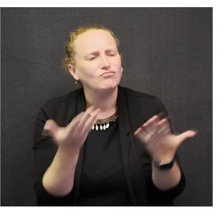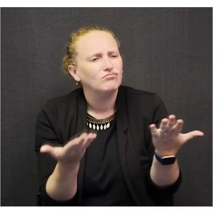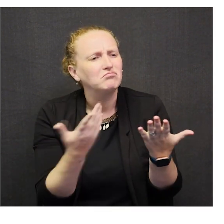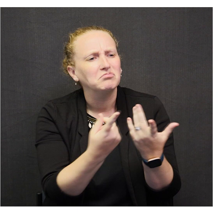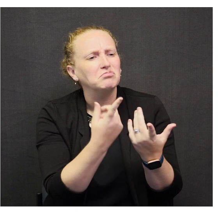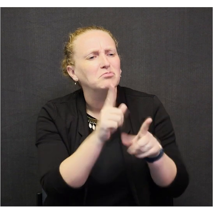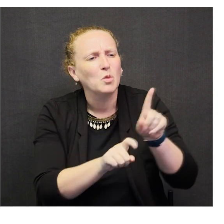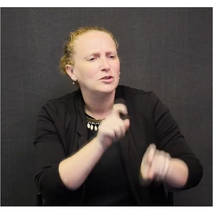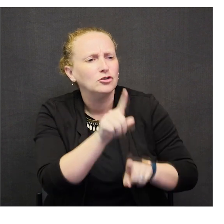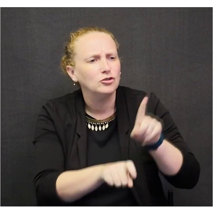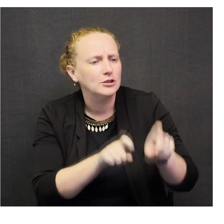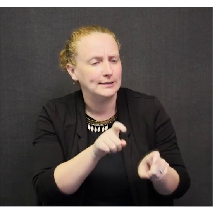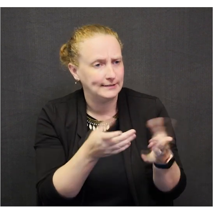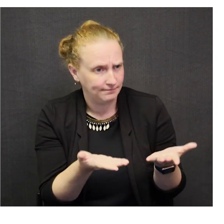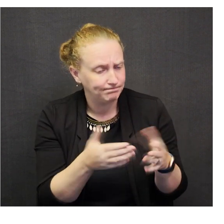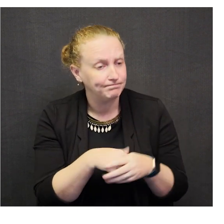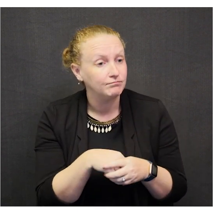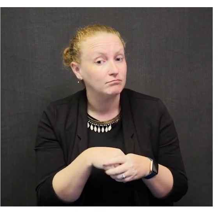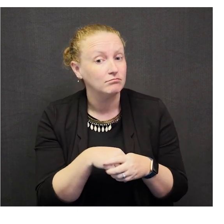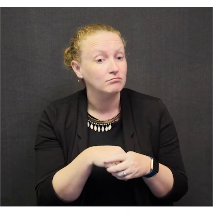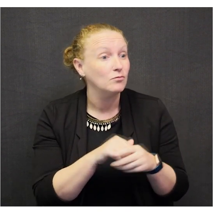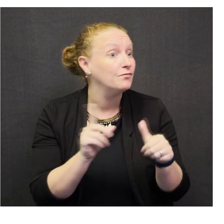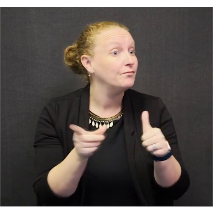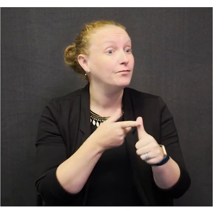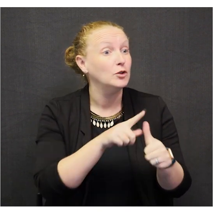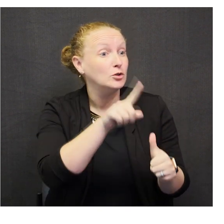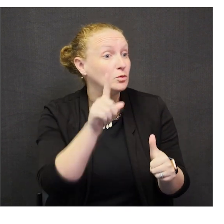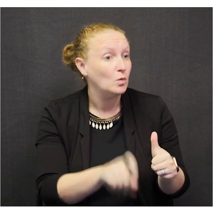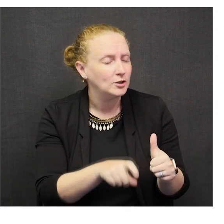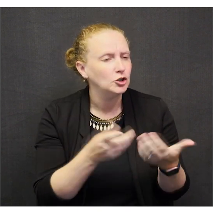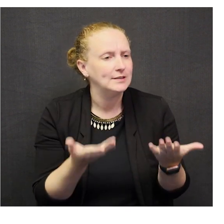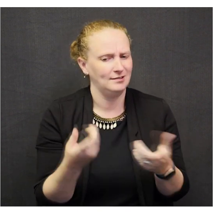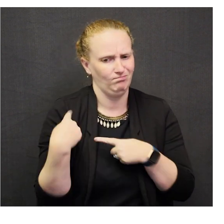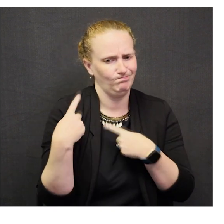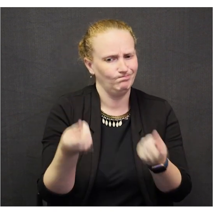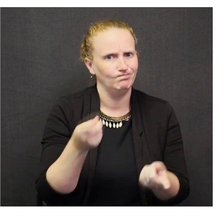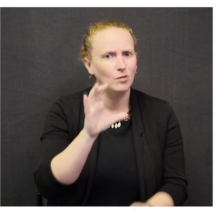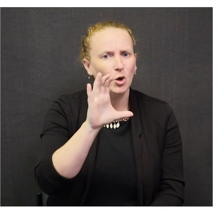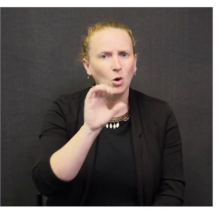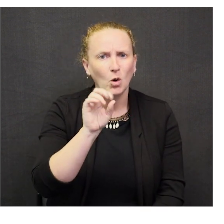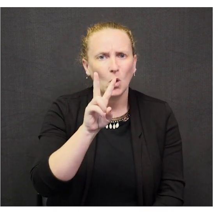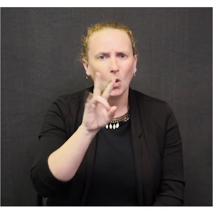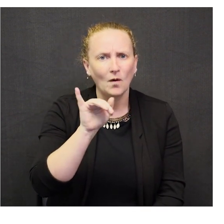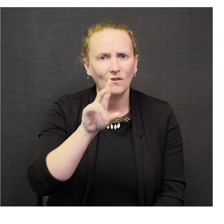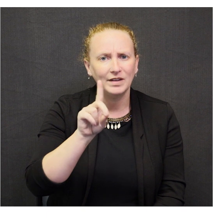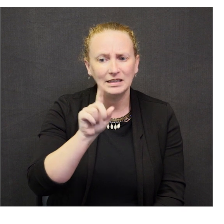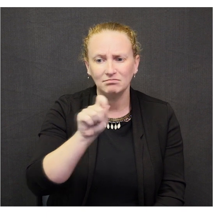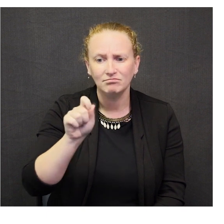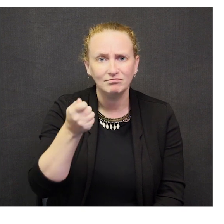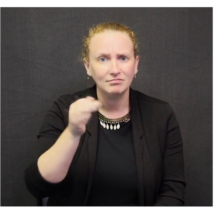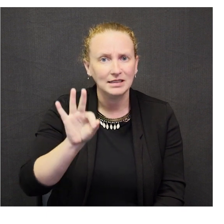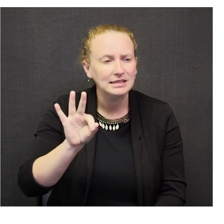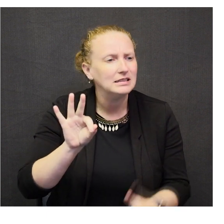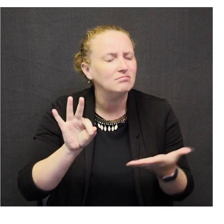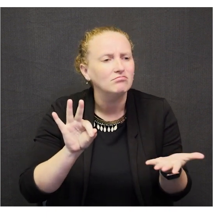did you fare under the COVID-19? And what are the lessons learned that you suggest organizations